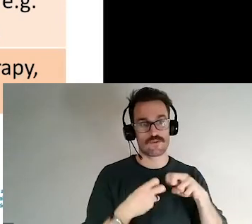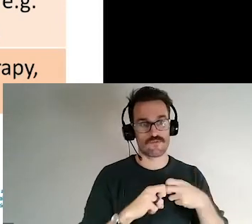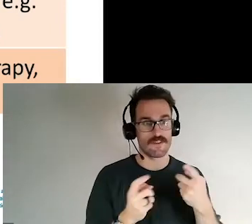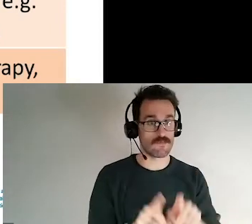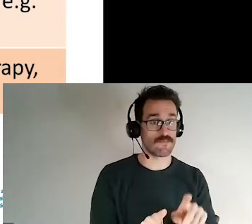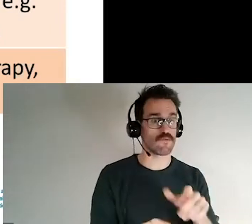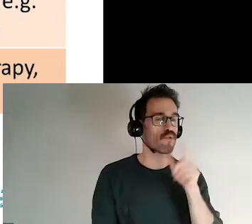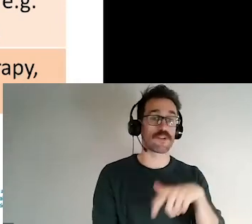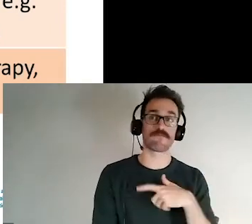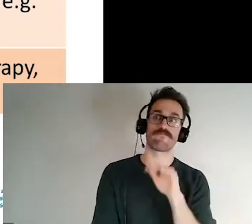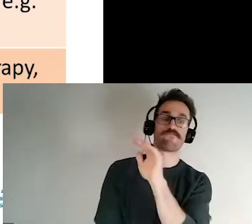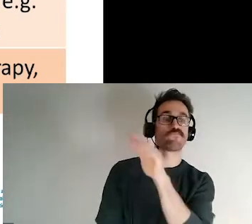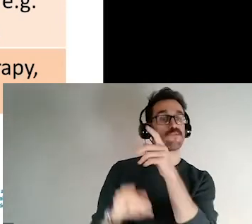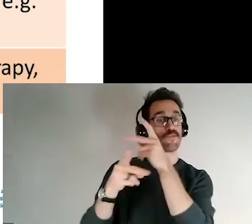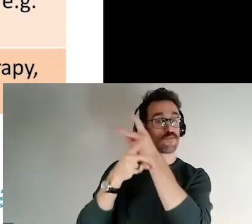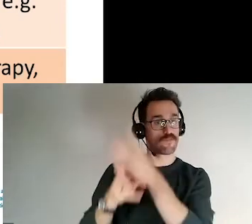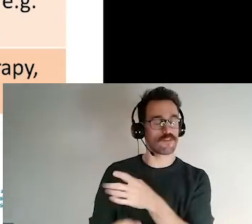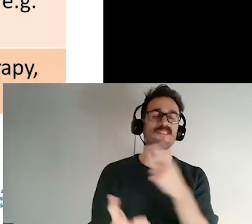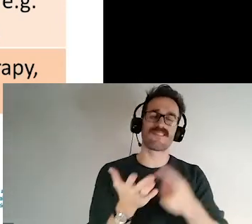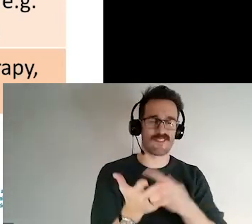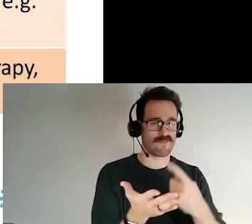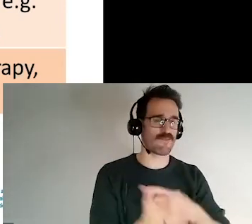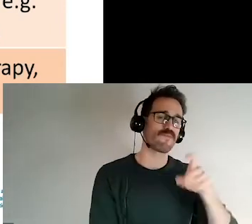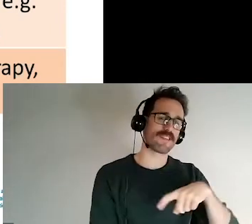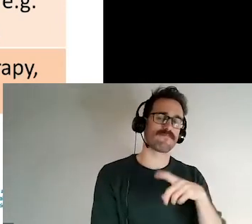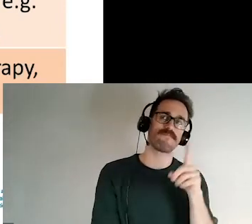There are some that you might, requesting an ergonomic assessment or using kneeling